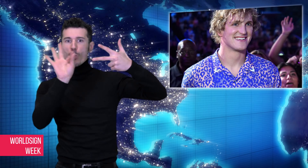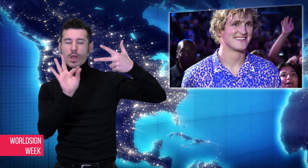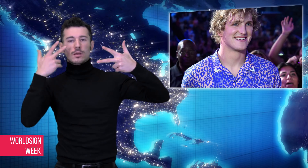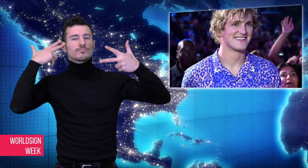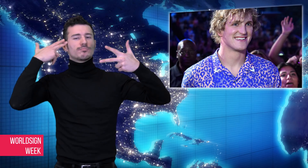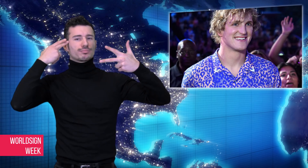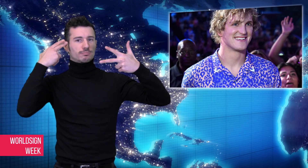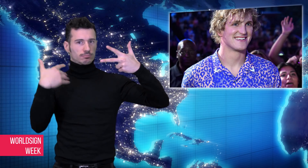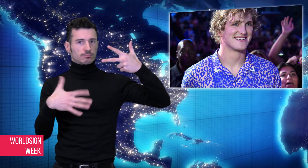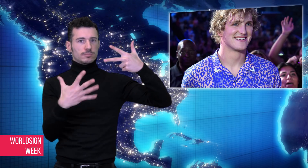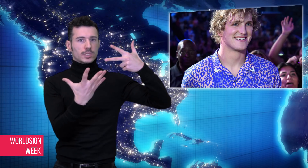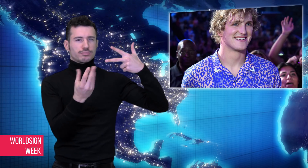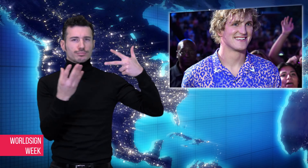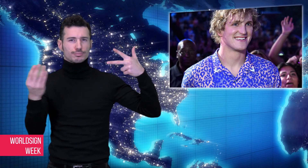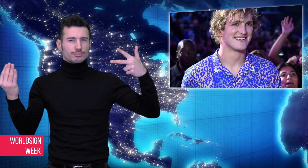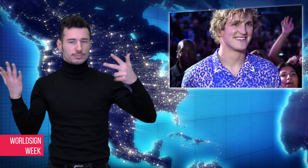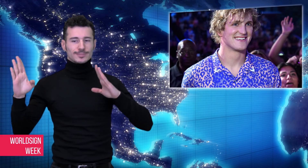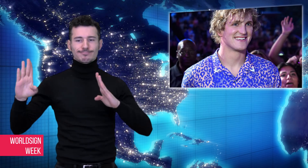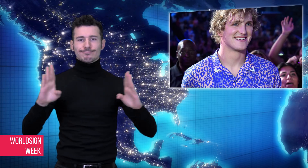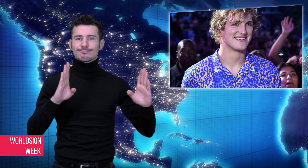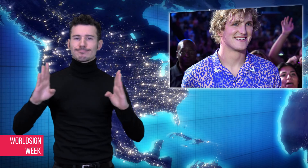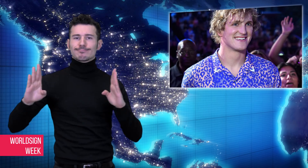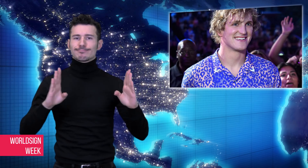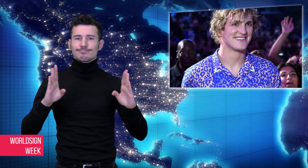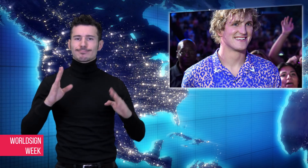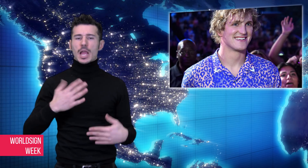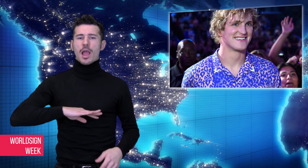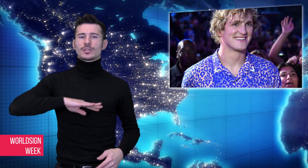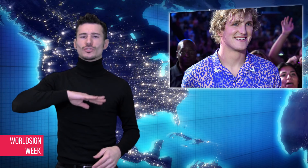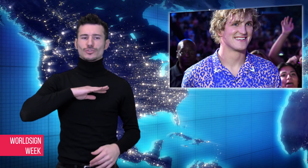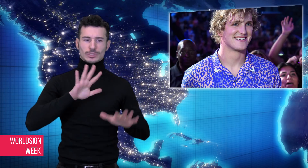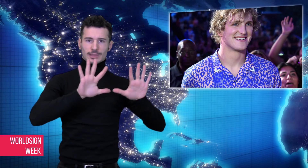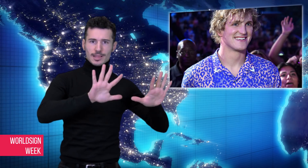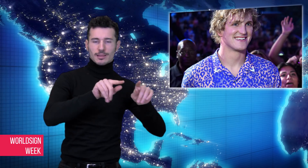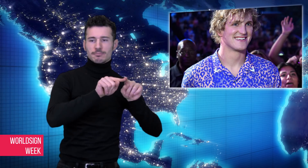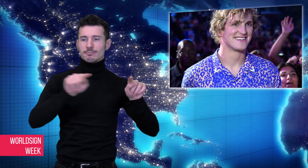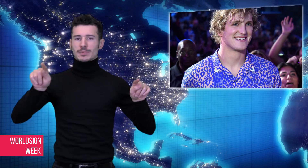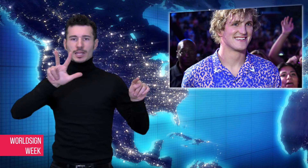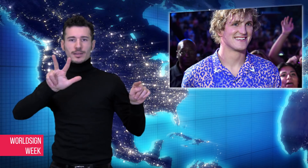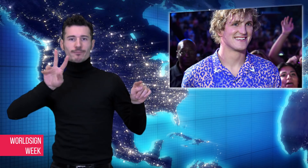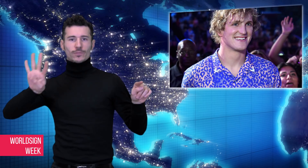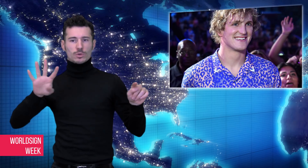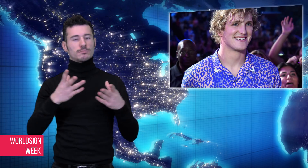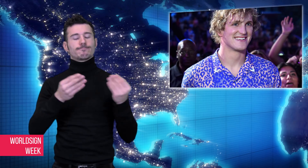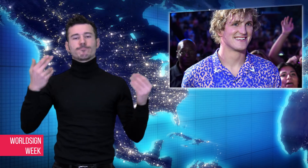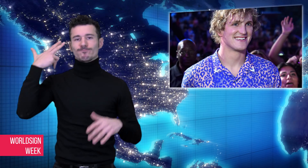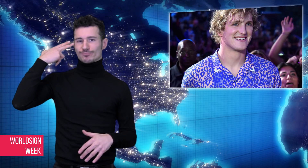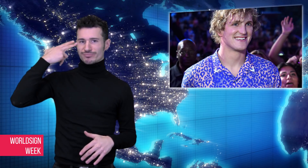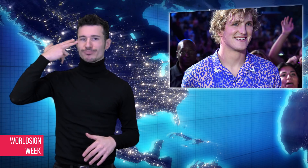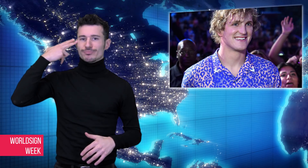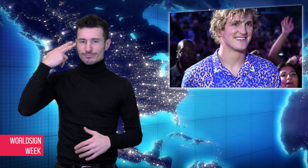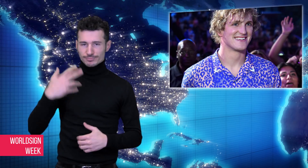10 to 34, the backlash on the social media was immediate since many of